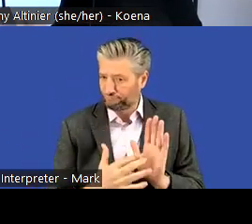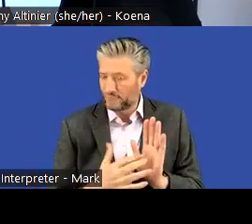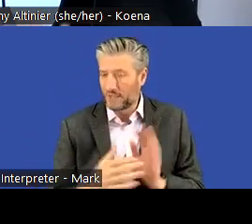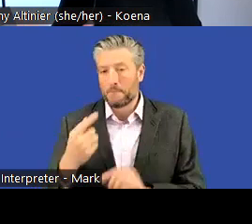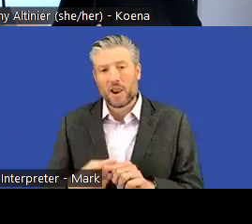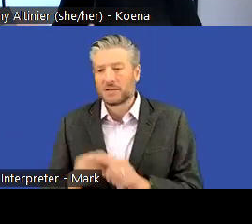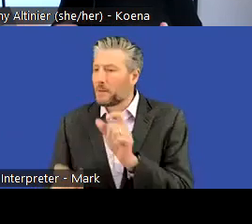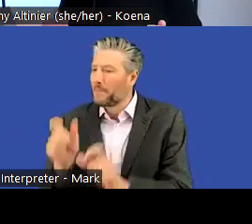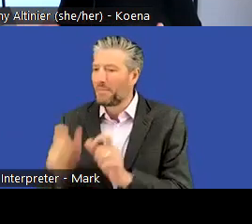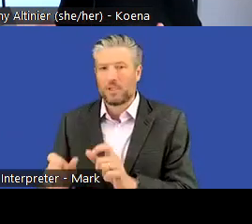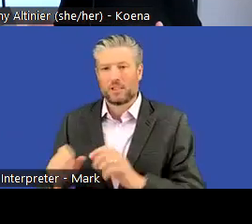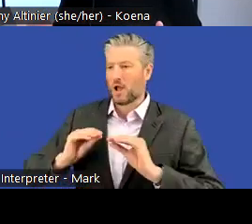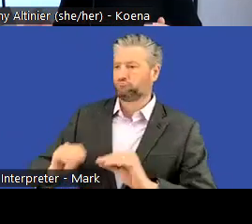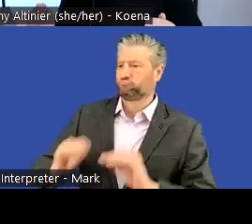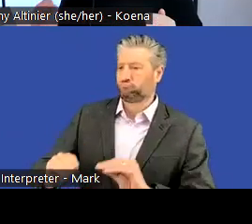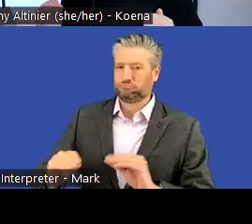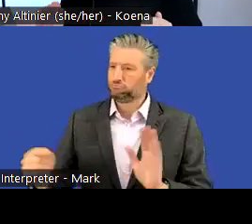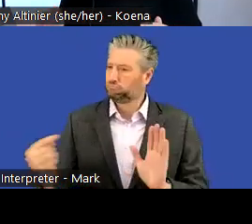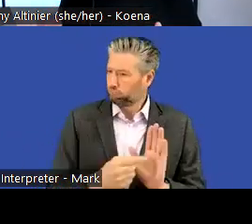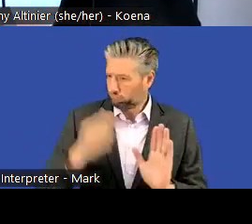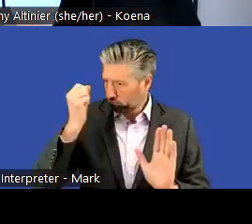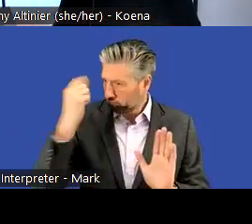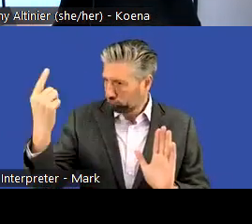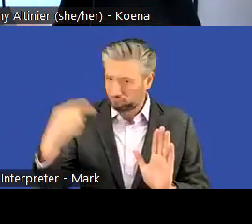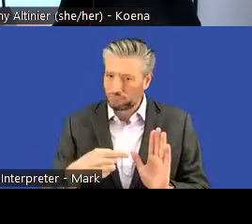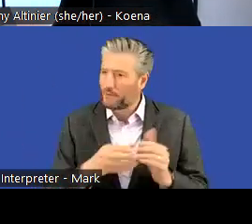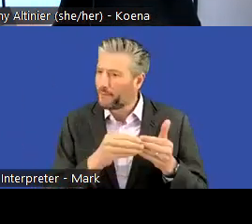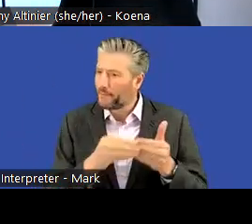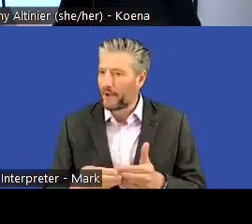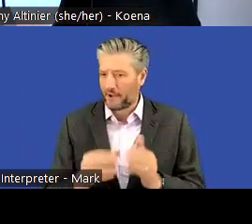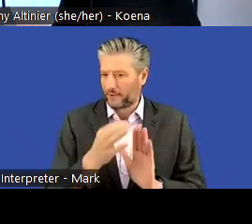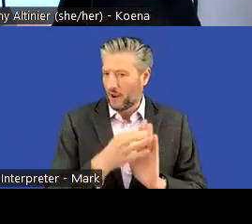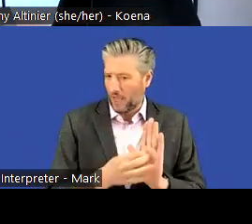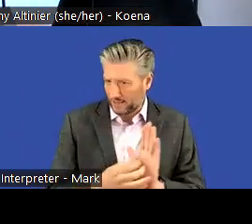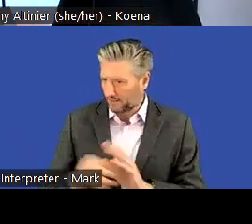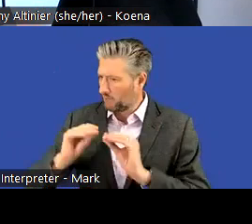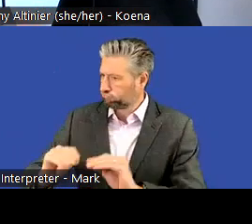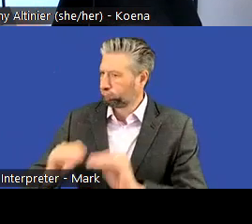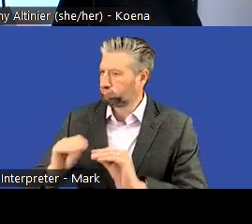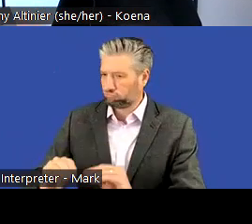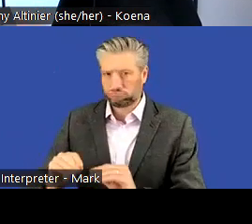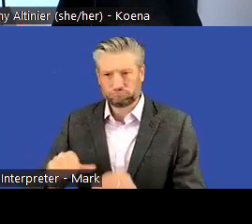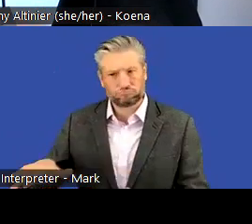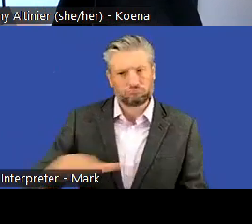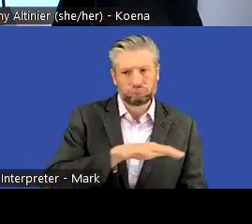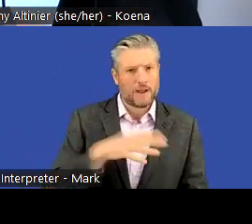This is thanks to a strong community in France.